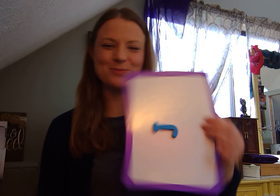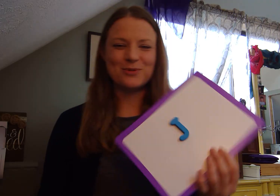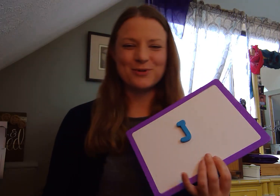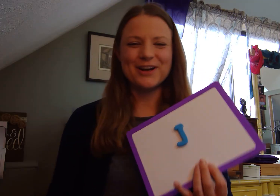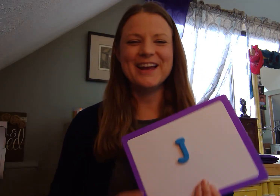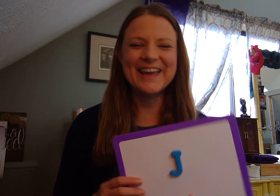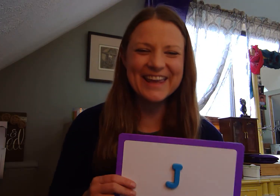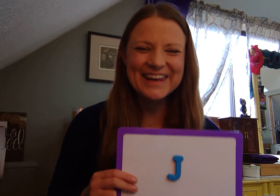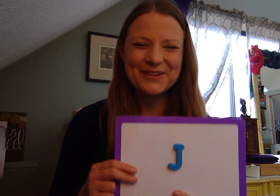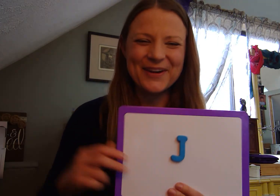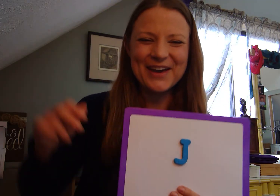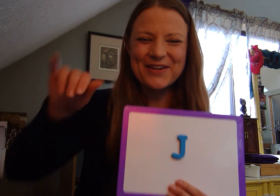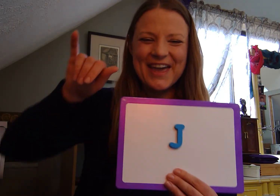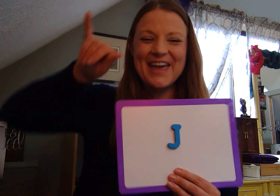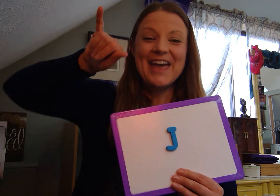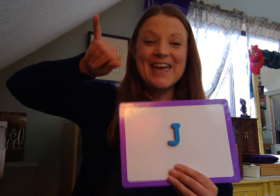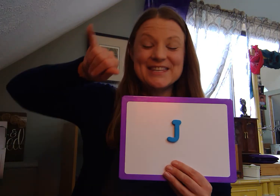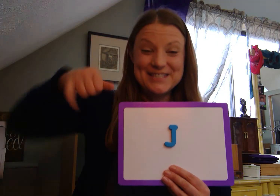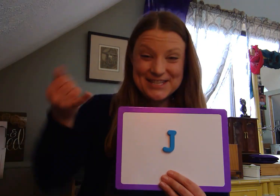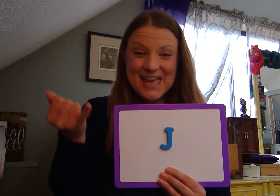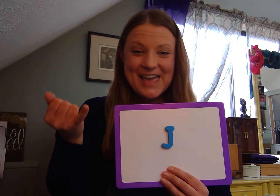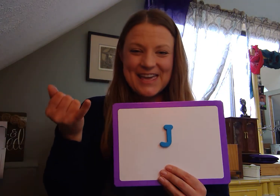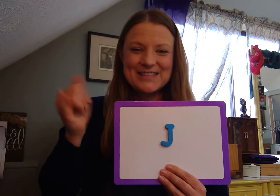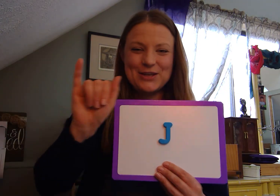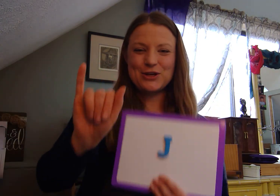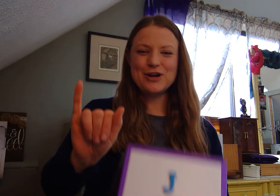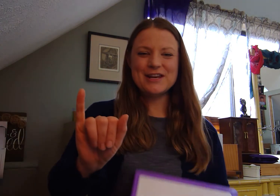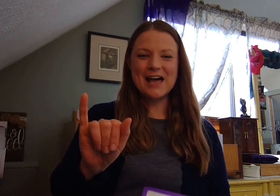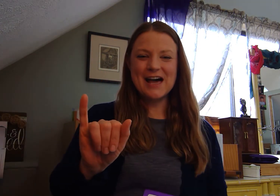"J" so you're in "I"